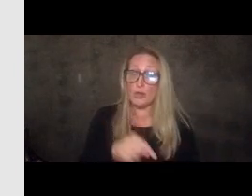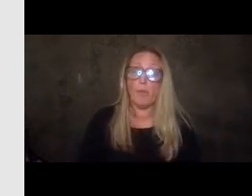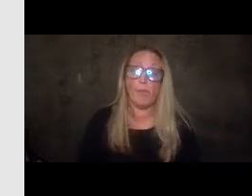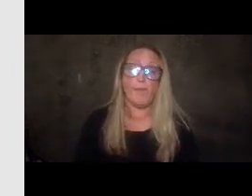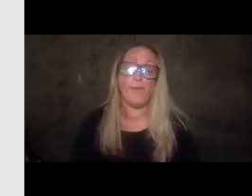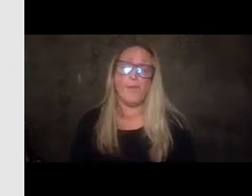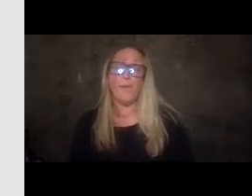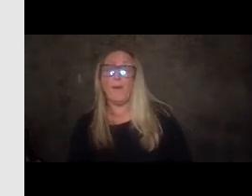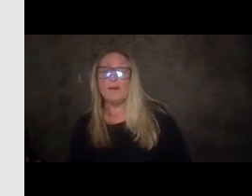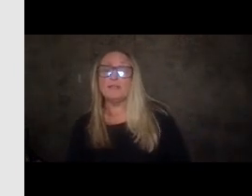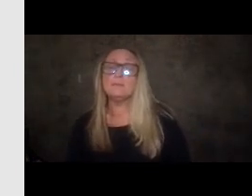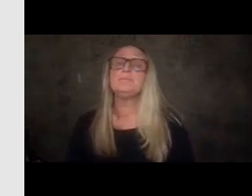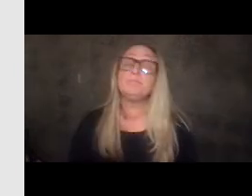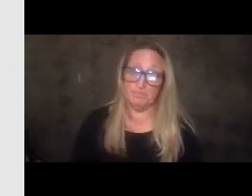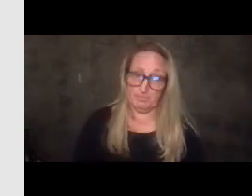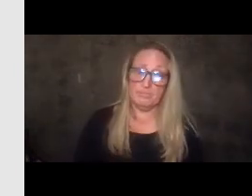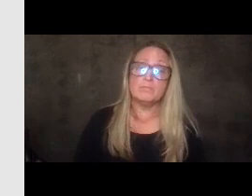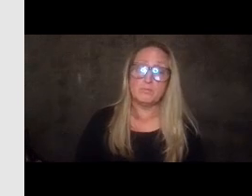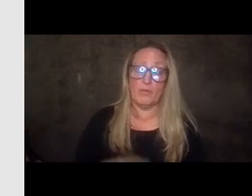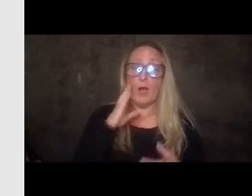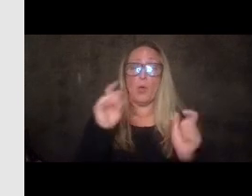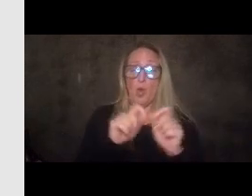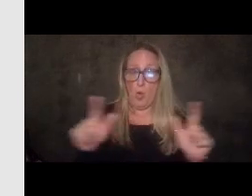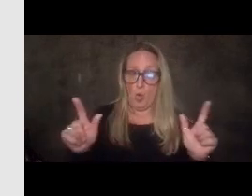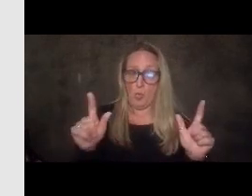Now I will mention that I'll open the options for every